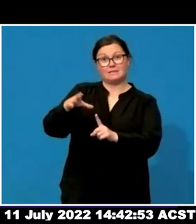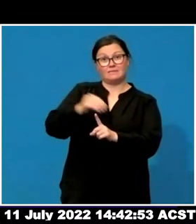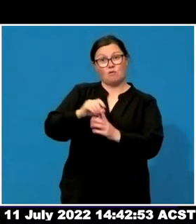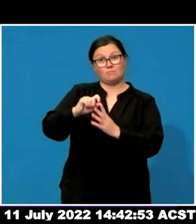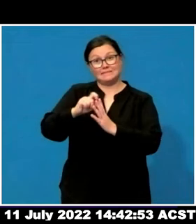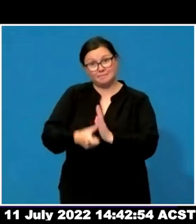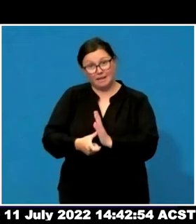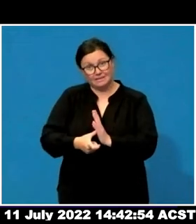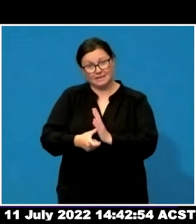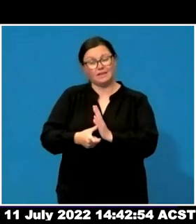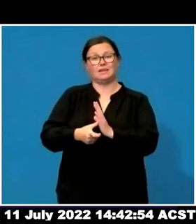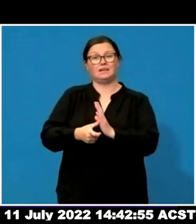from there and be able to be all-encompassing.